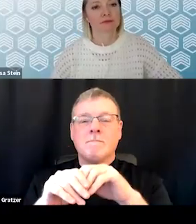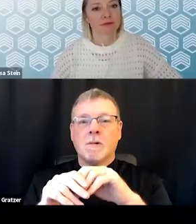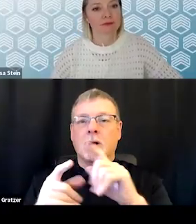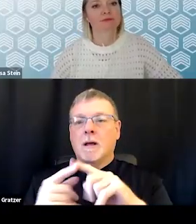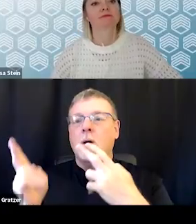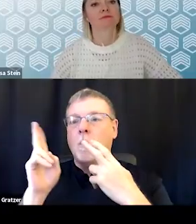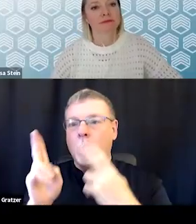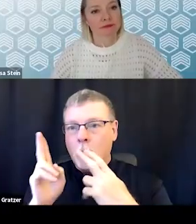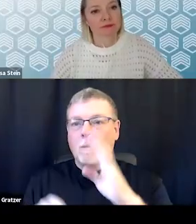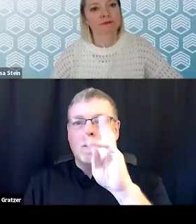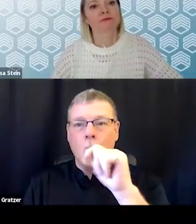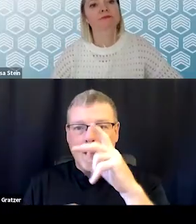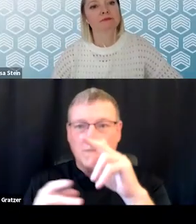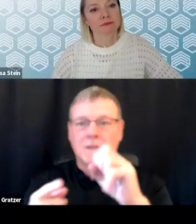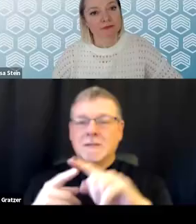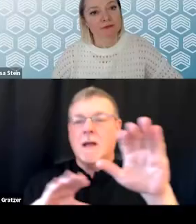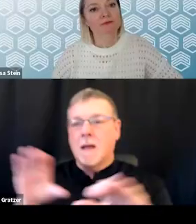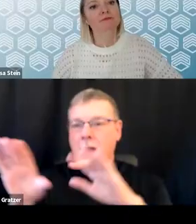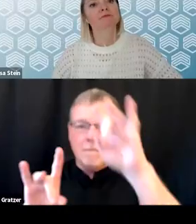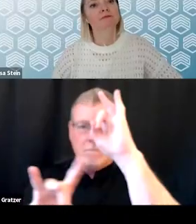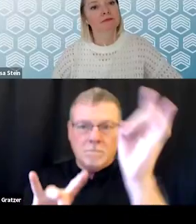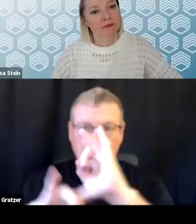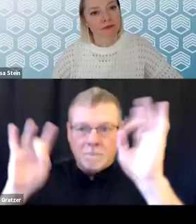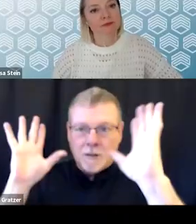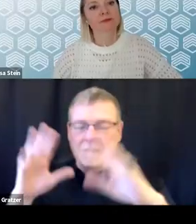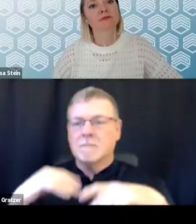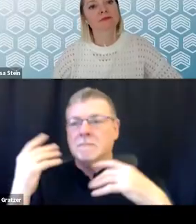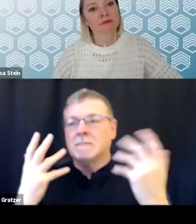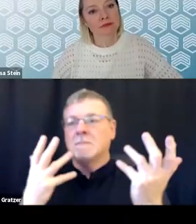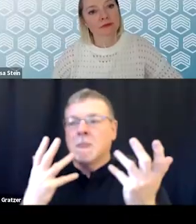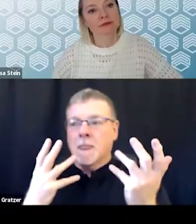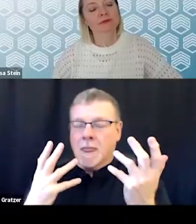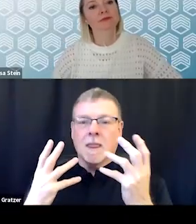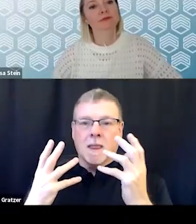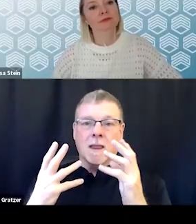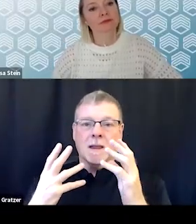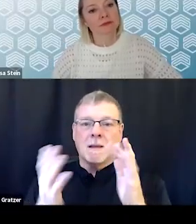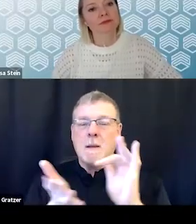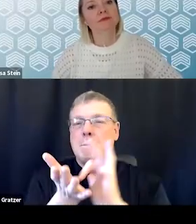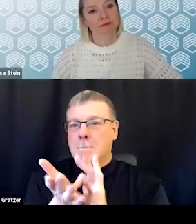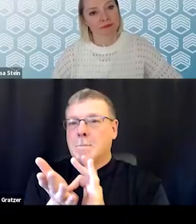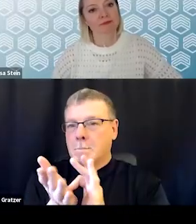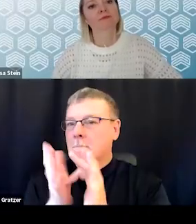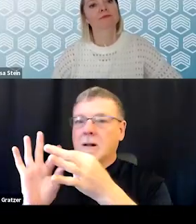within the situation, active violence, or a medical-related emergency.